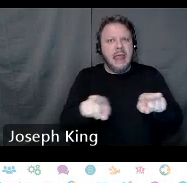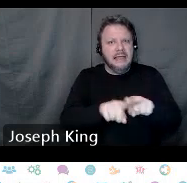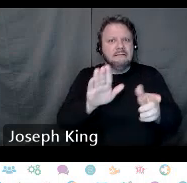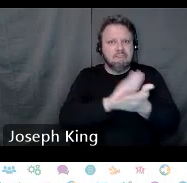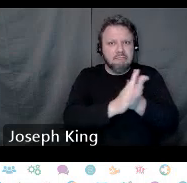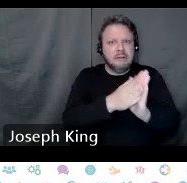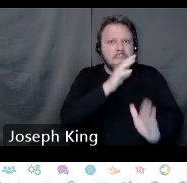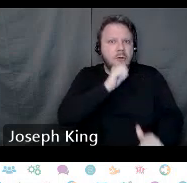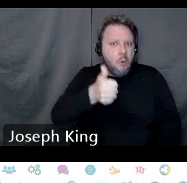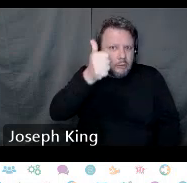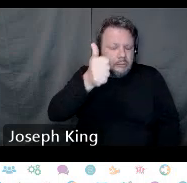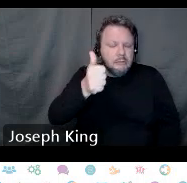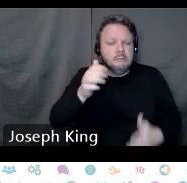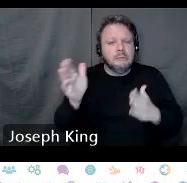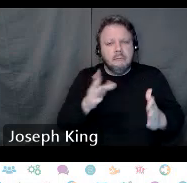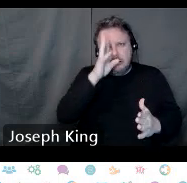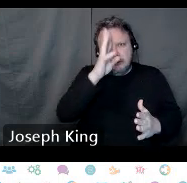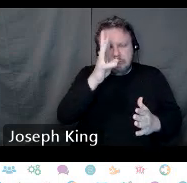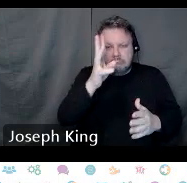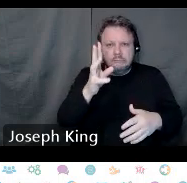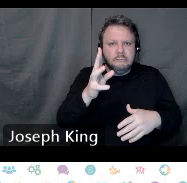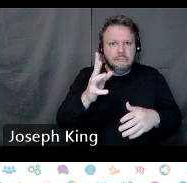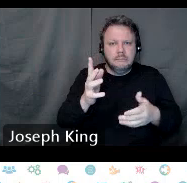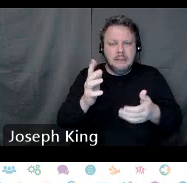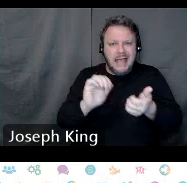as AH. This plan was developed by bringing